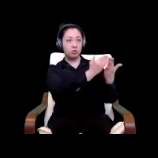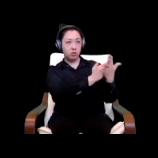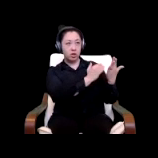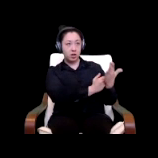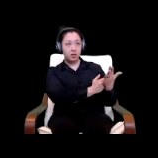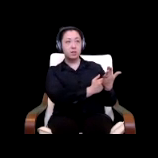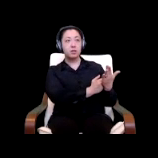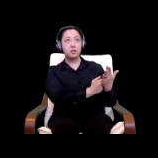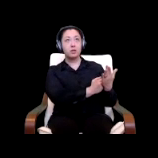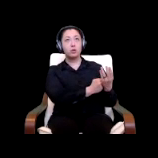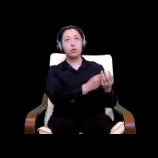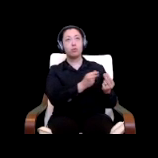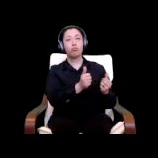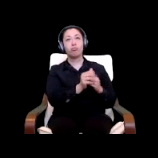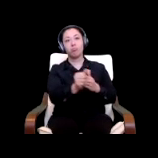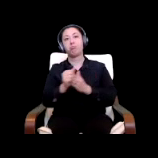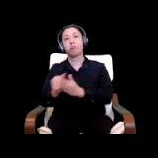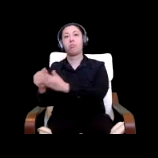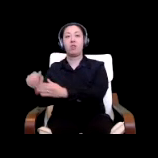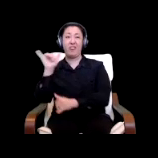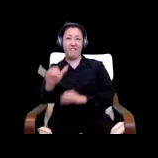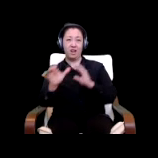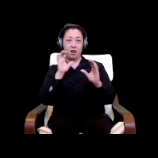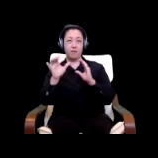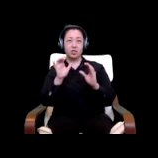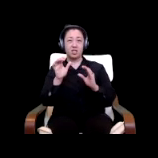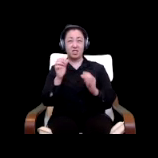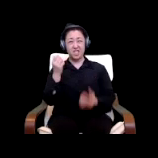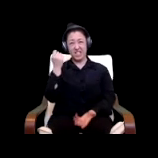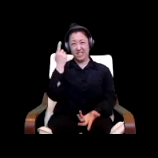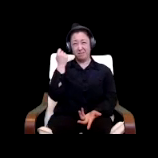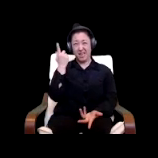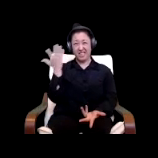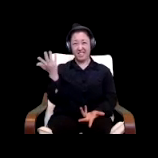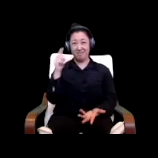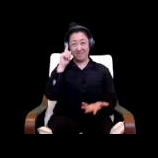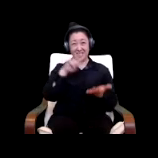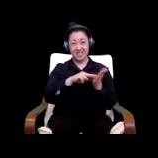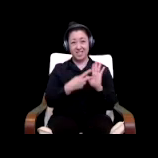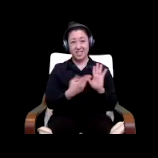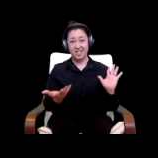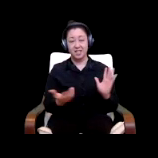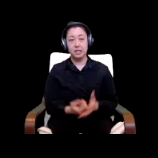conversation. Does that make sense?